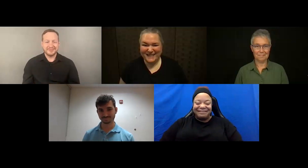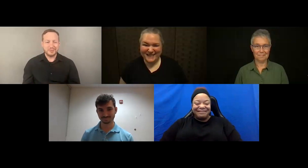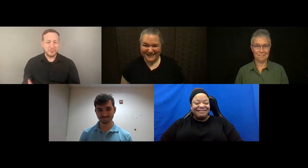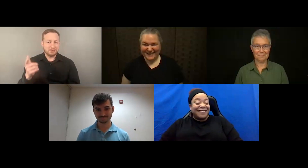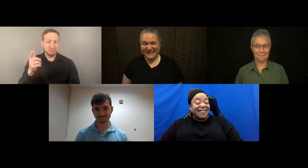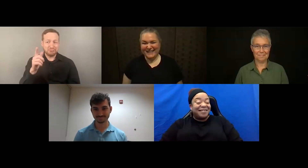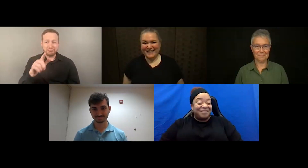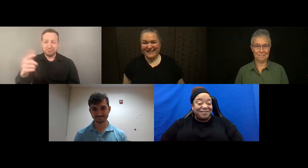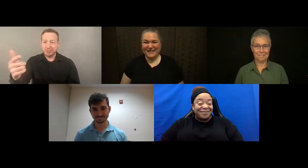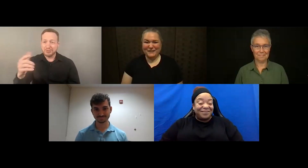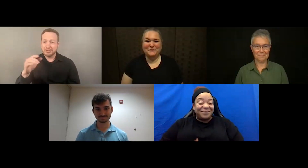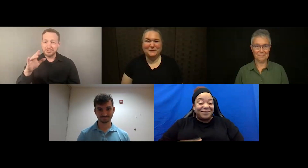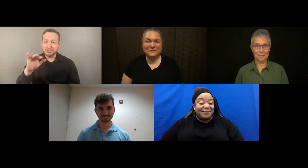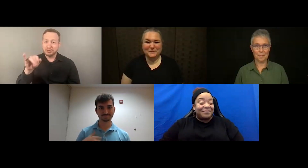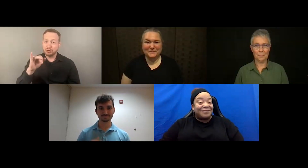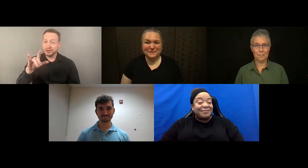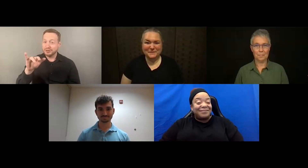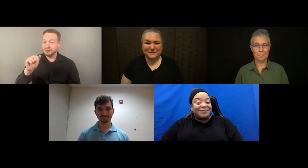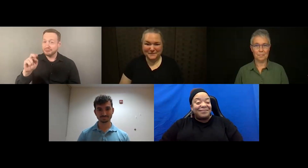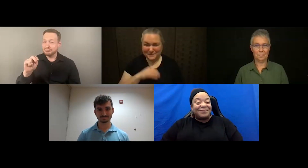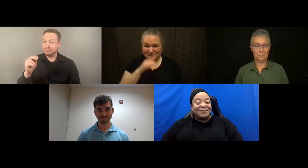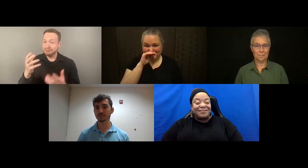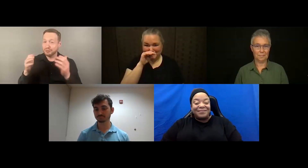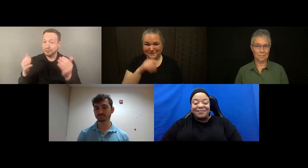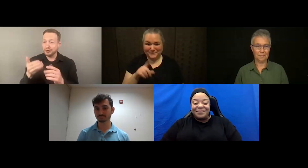Tim: All right. We'll turn it over to Jillian, if you want?